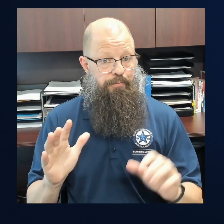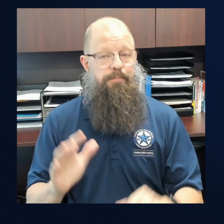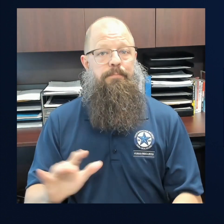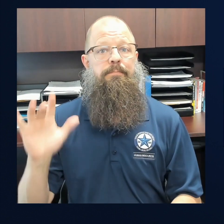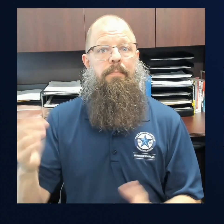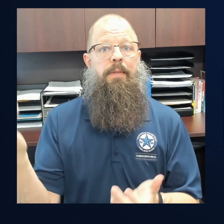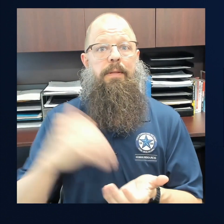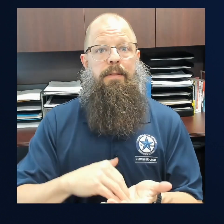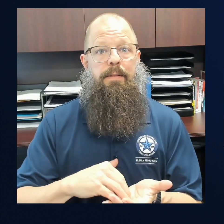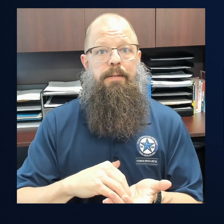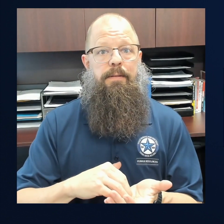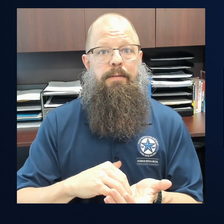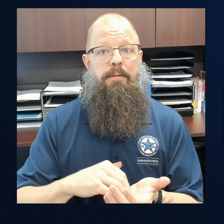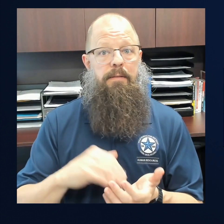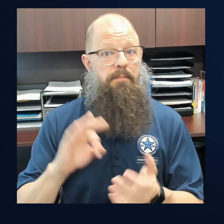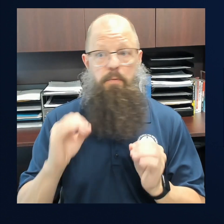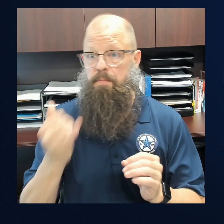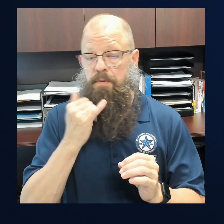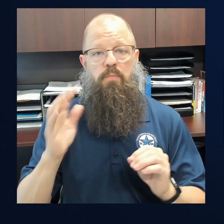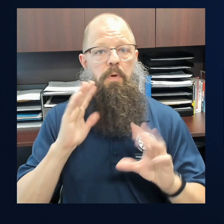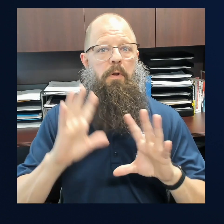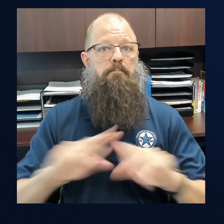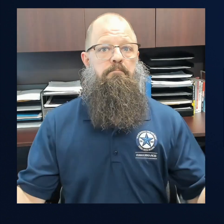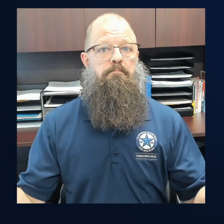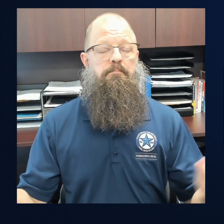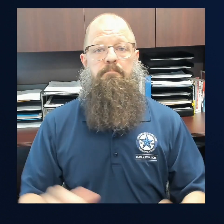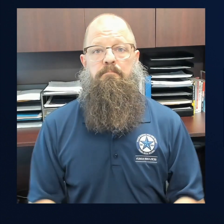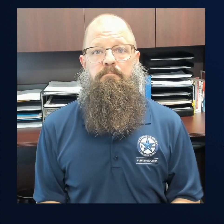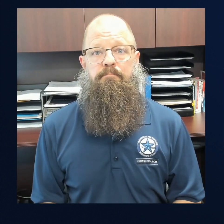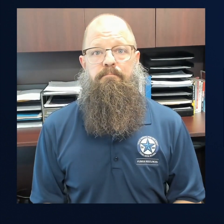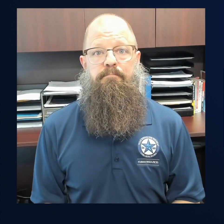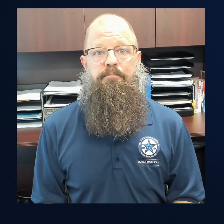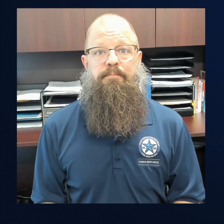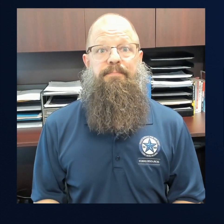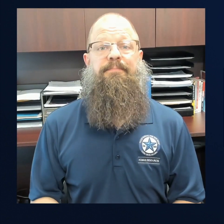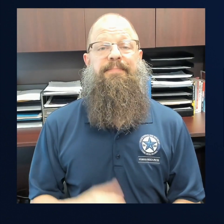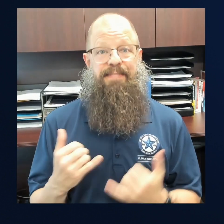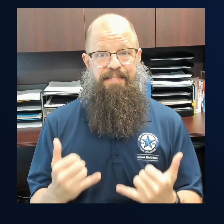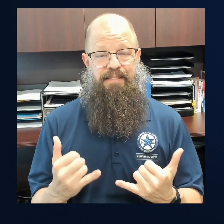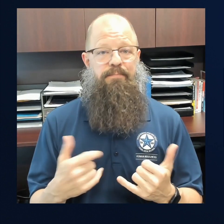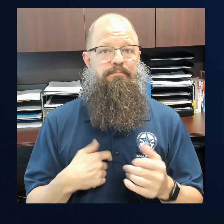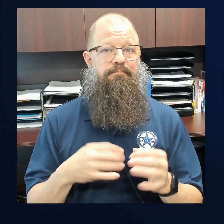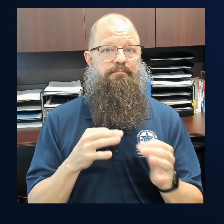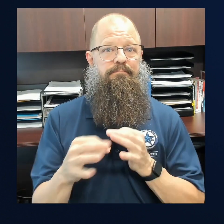look and rectify those errors and then choose Complete again. If all have been taken care of,